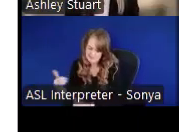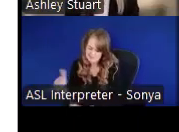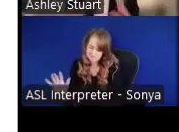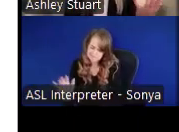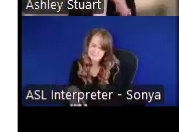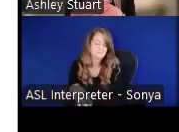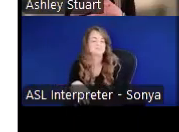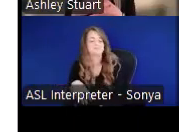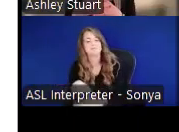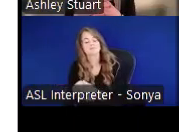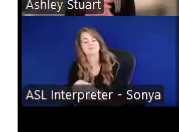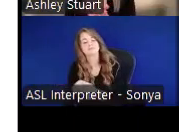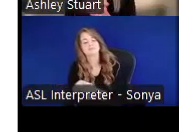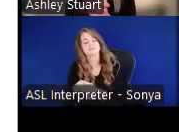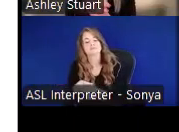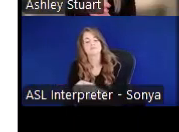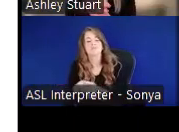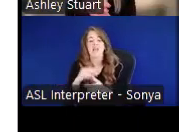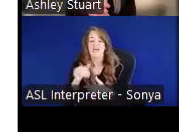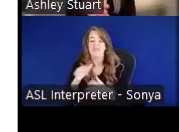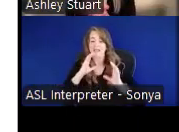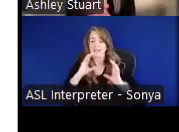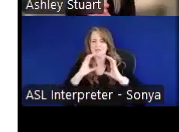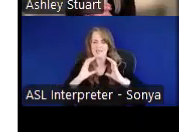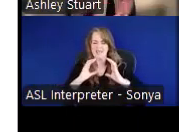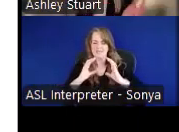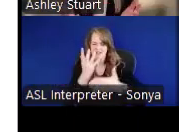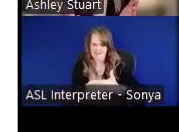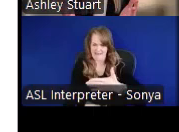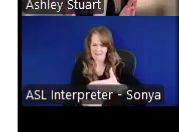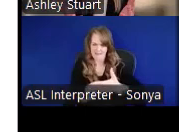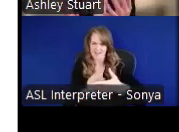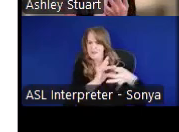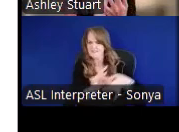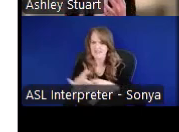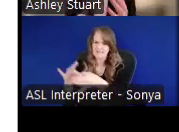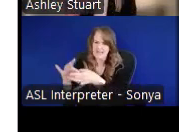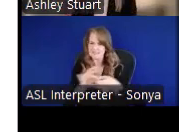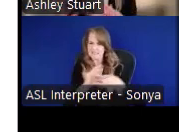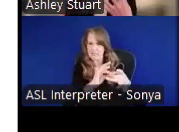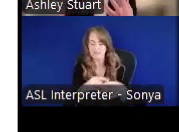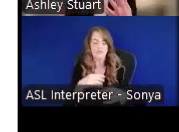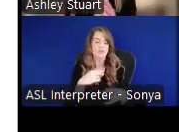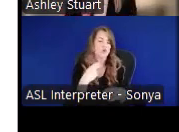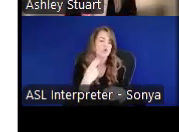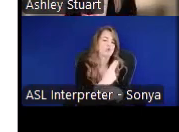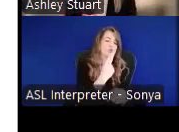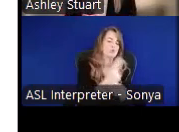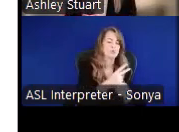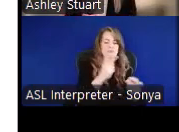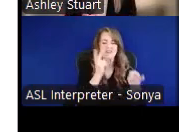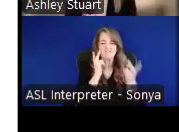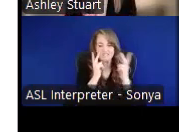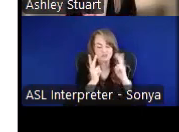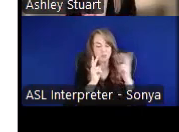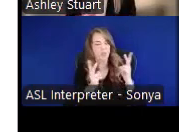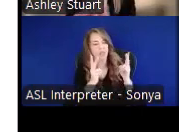And then bridging that communication barrier, so utilizing visuals or modeling based strategies to help